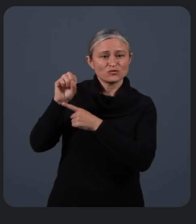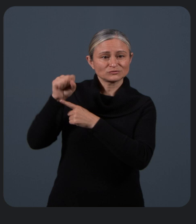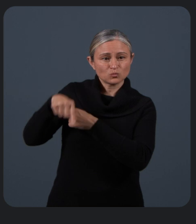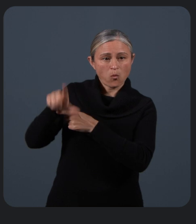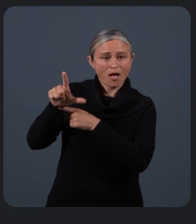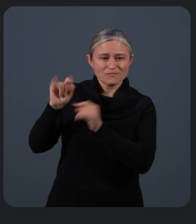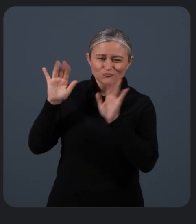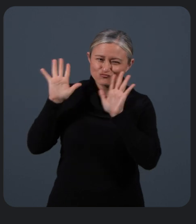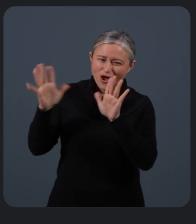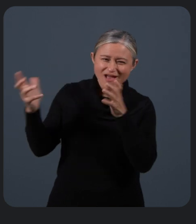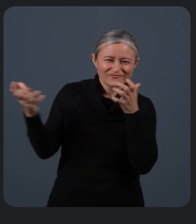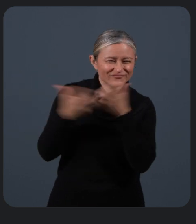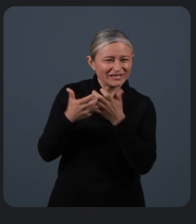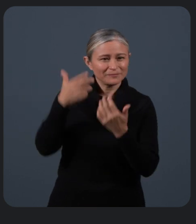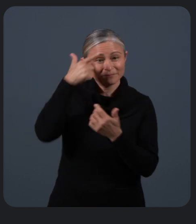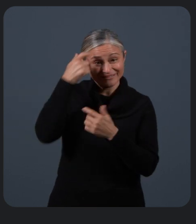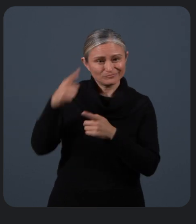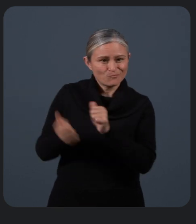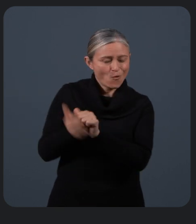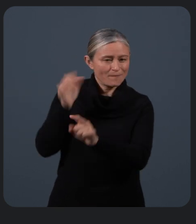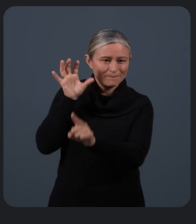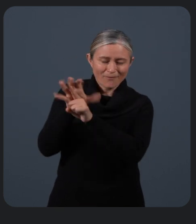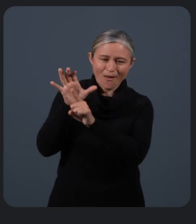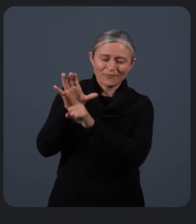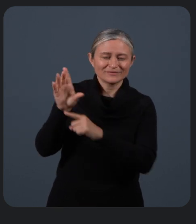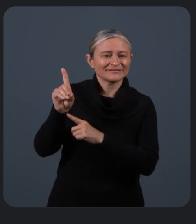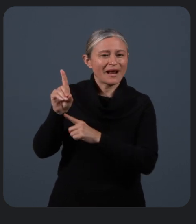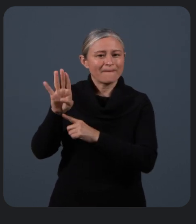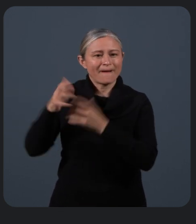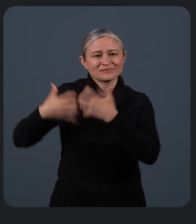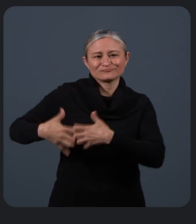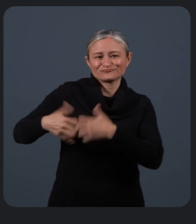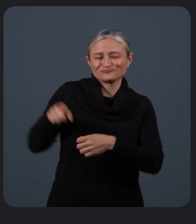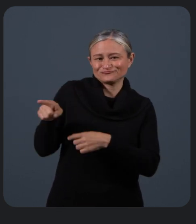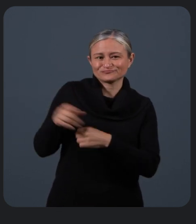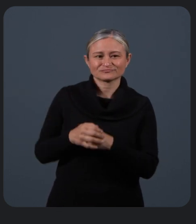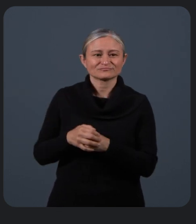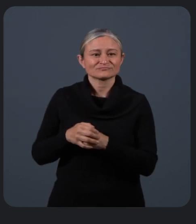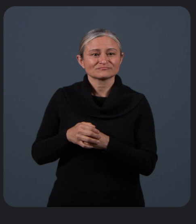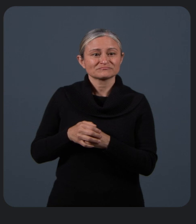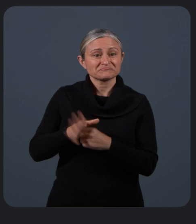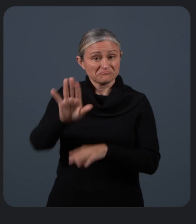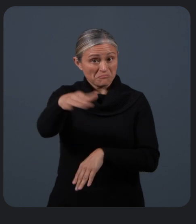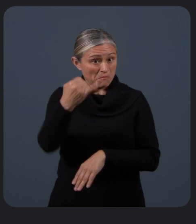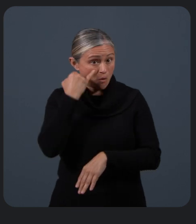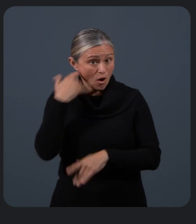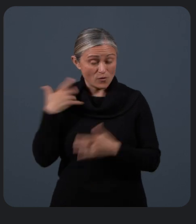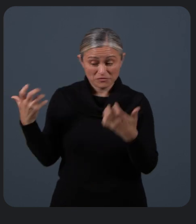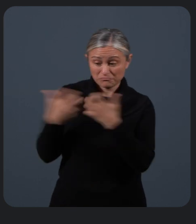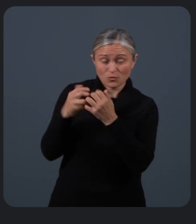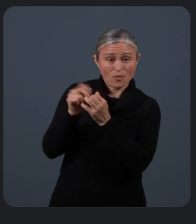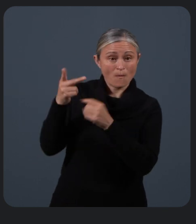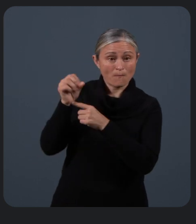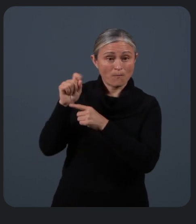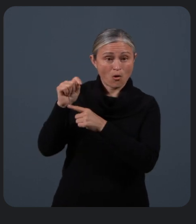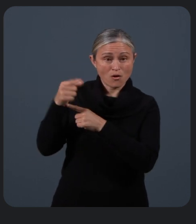one of the most popular database engines. What if we combined PostgreSQL with Google-native storage,